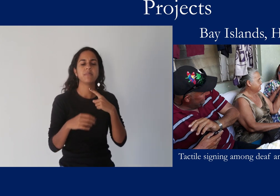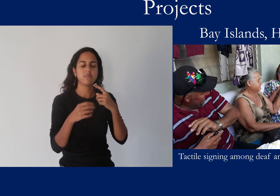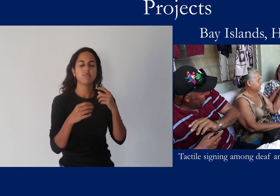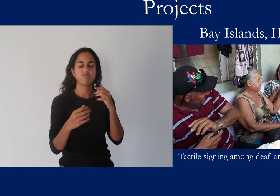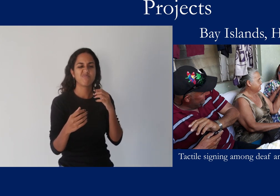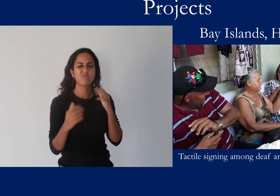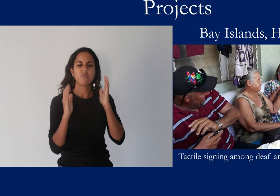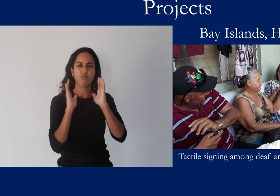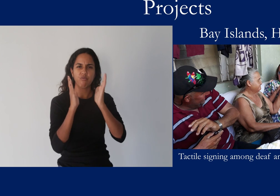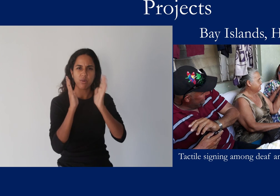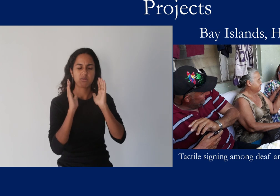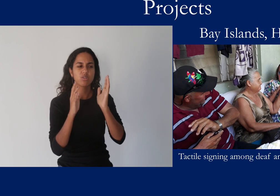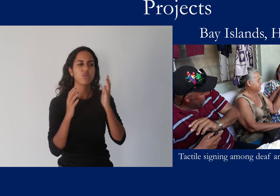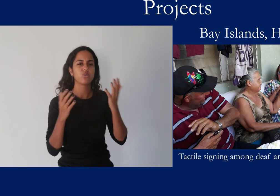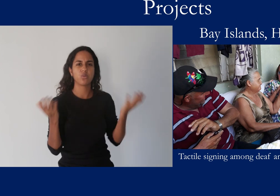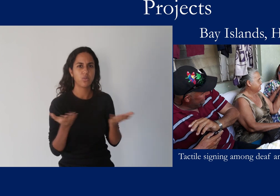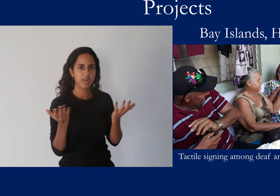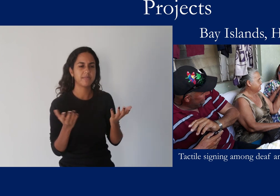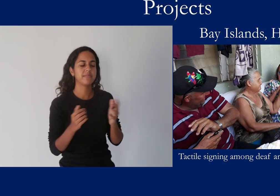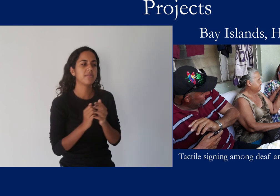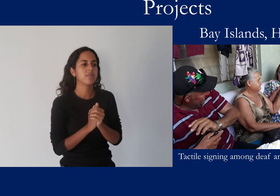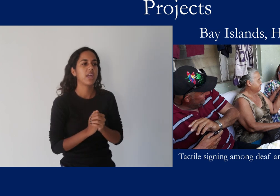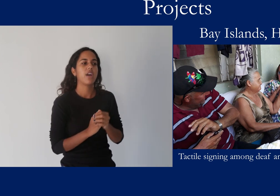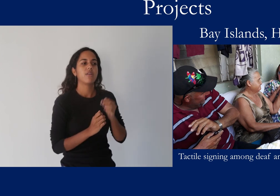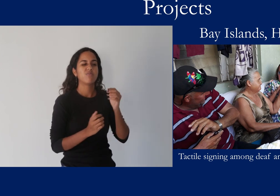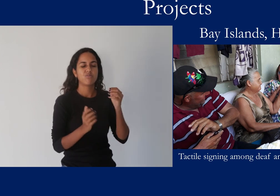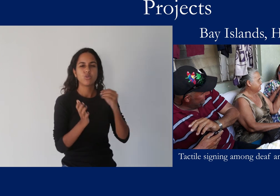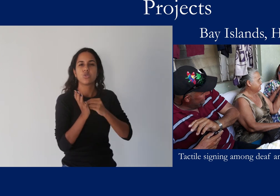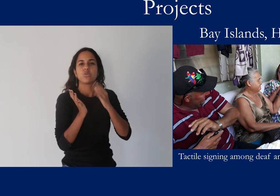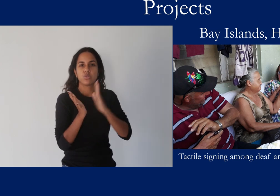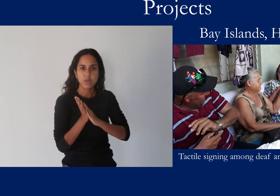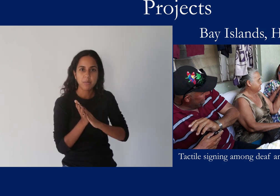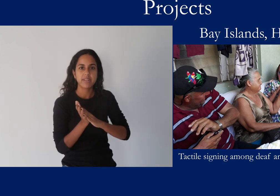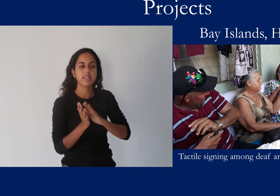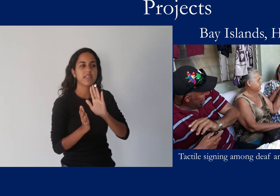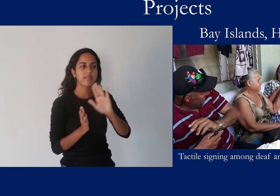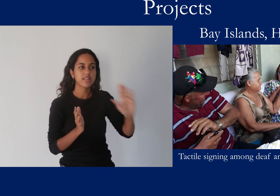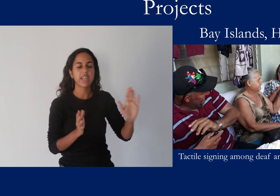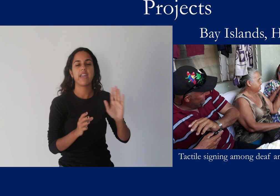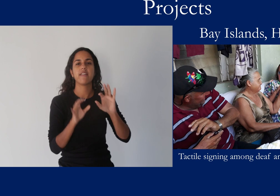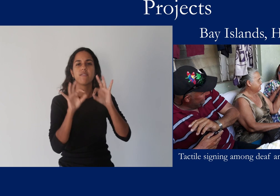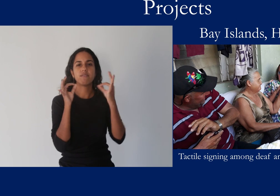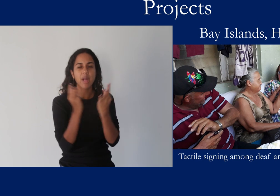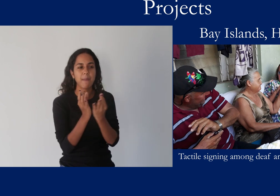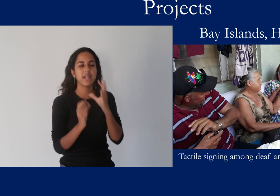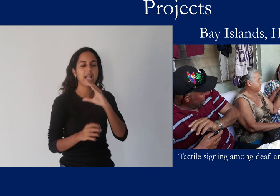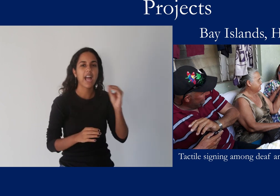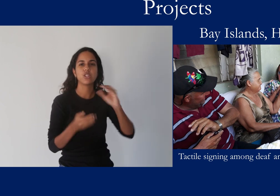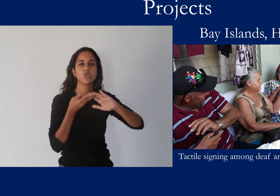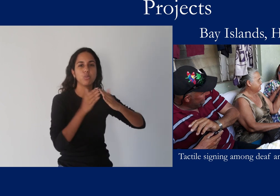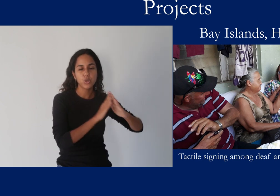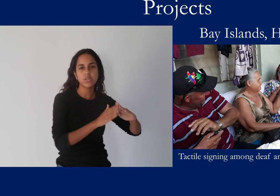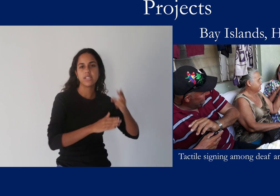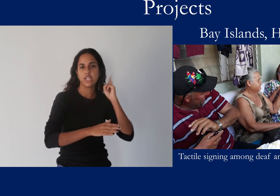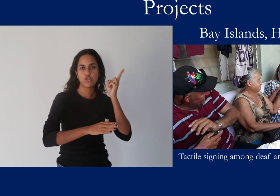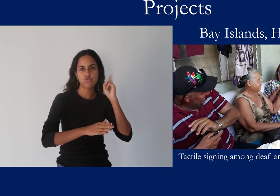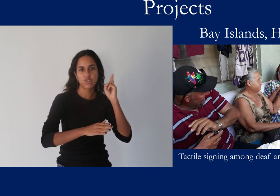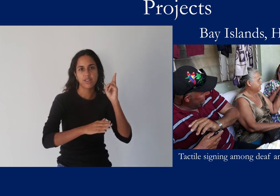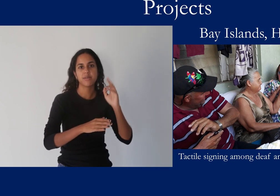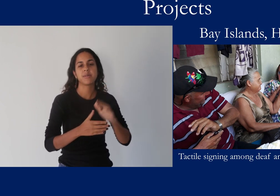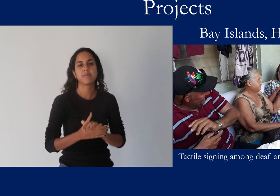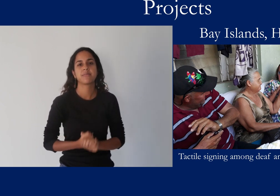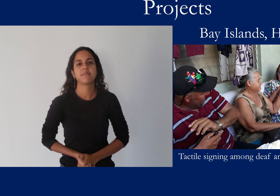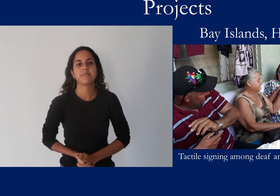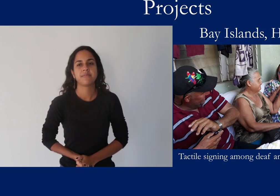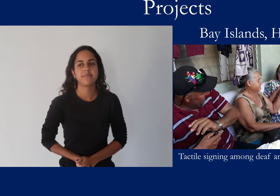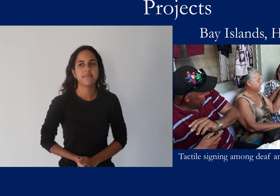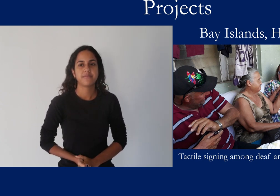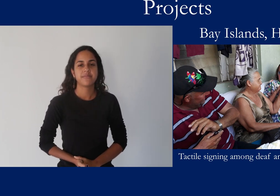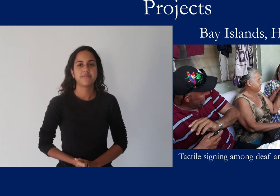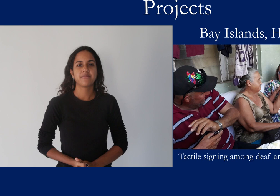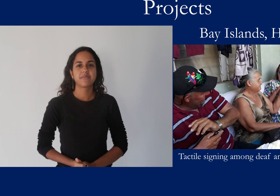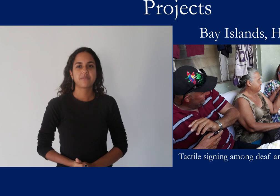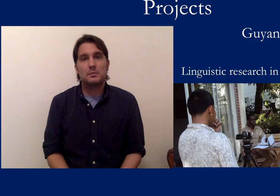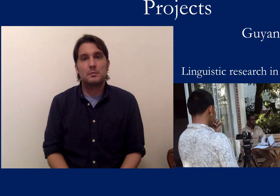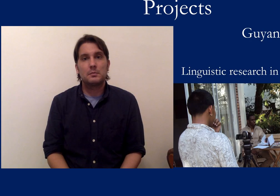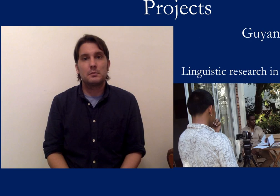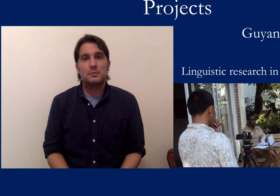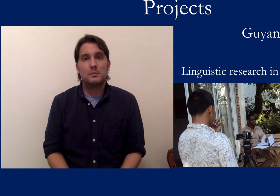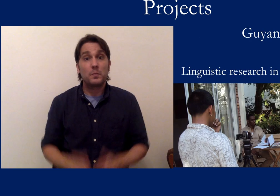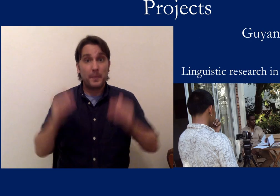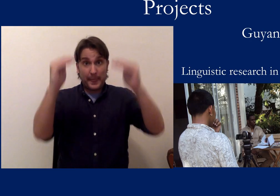Our project focused on documenting family history and the history of the community.